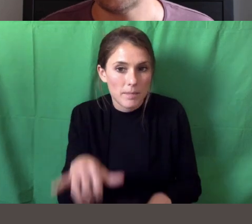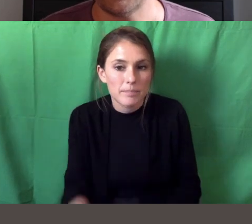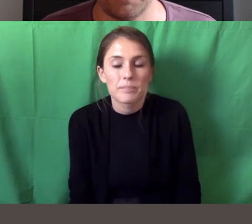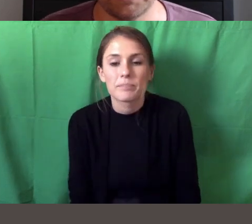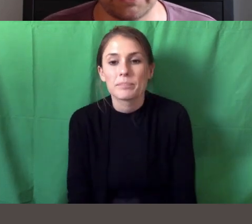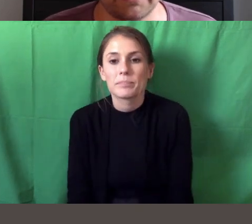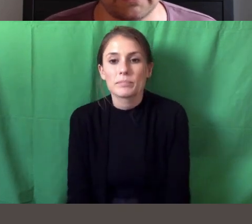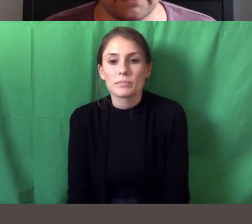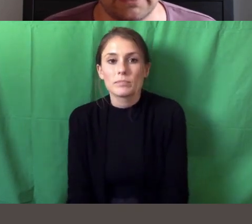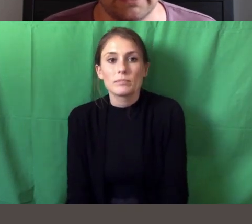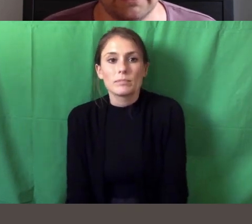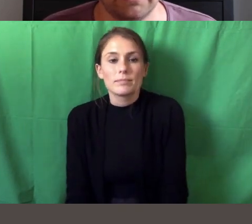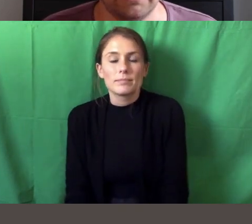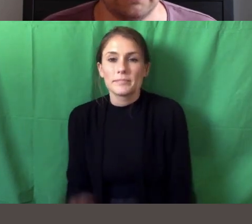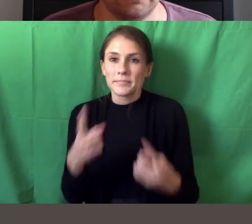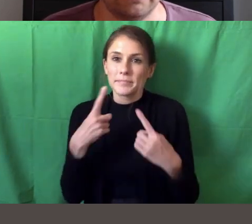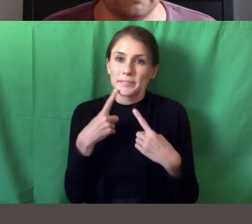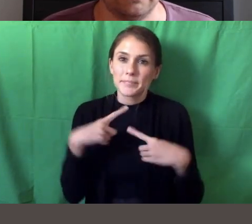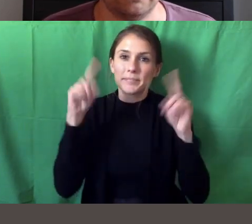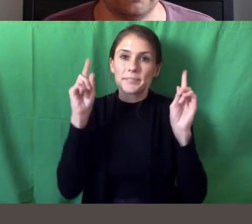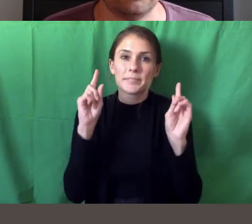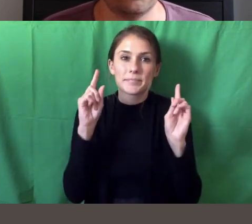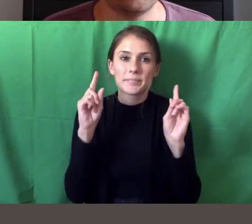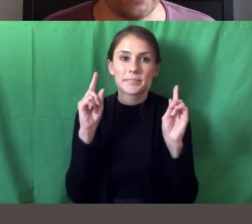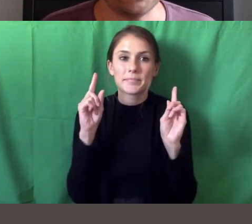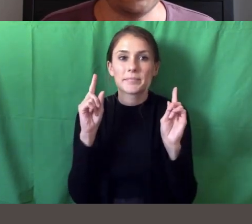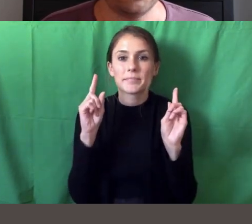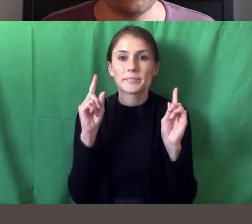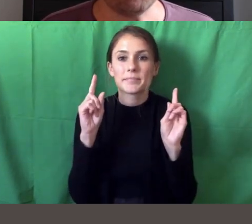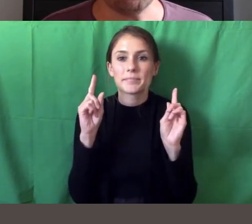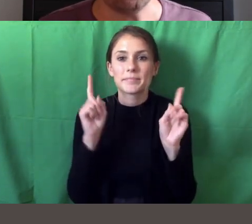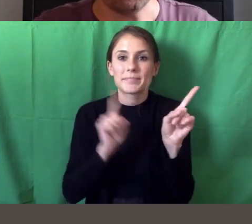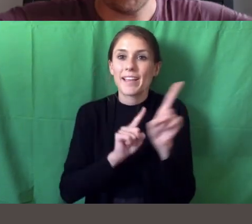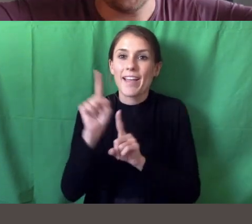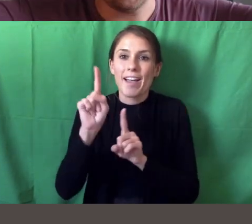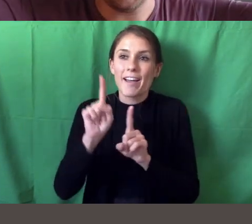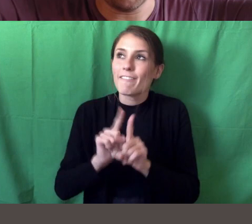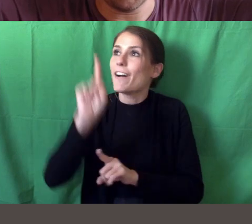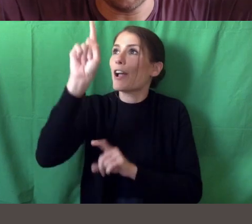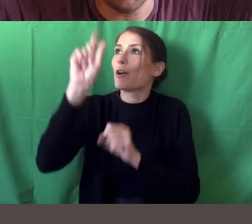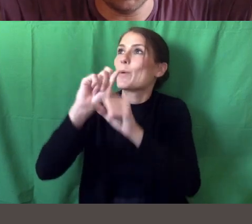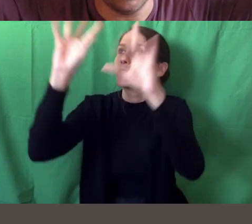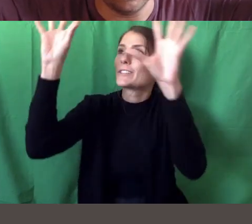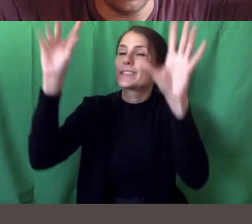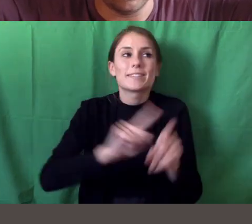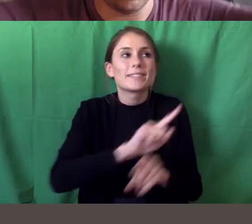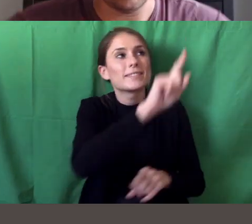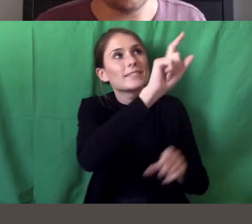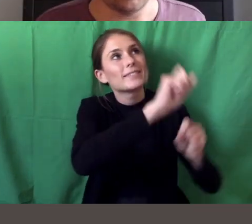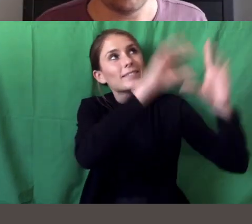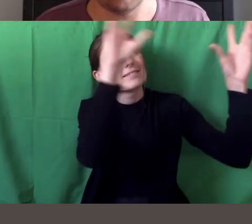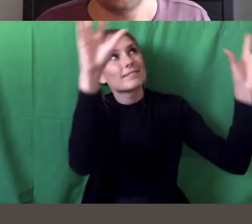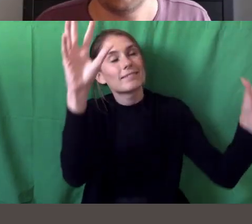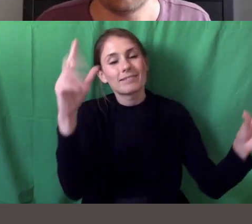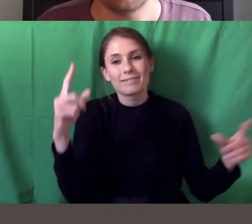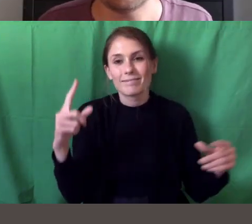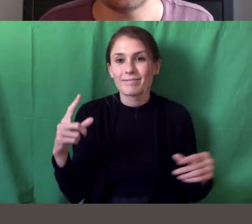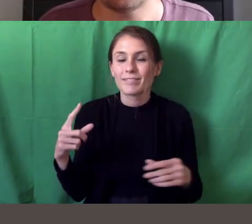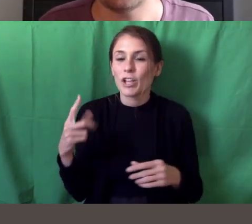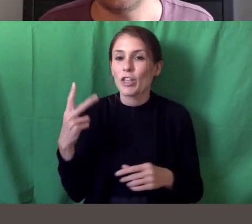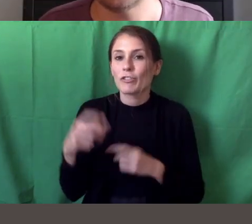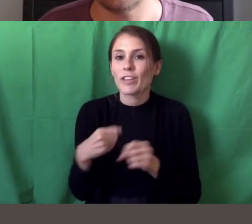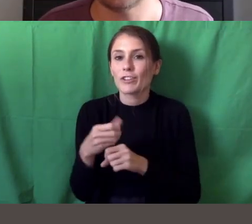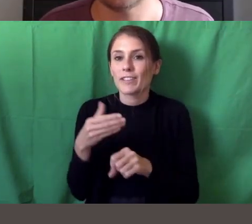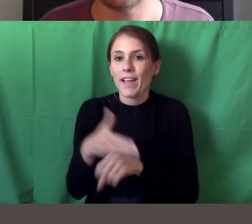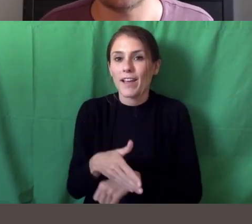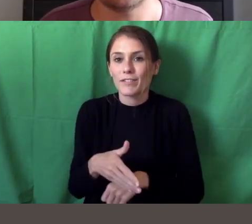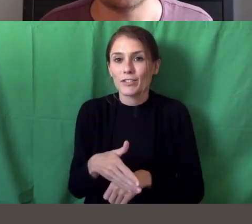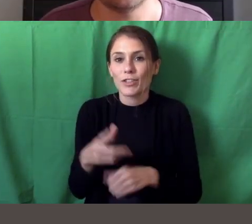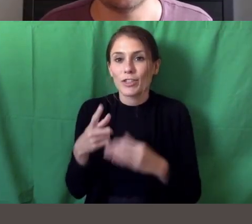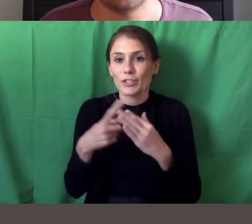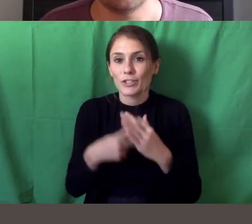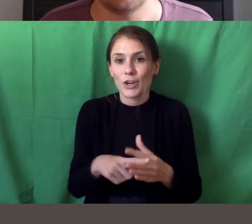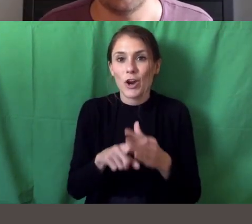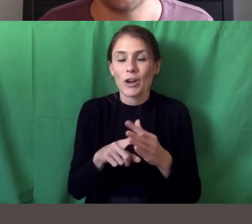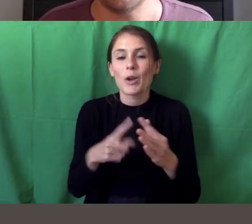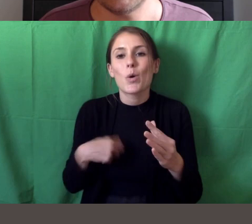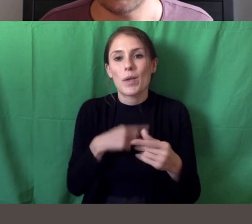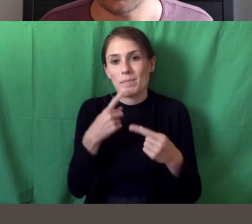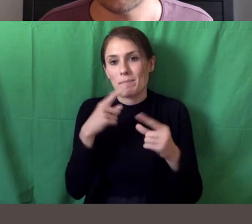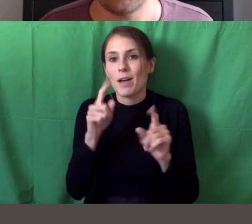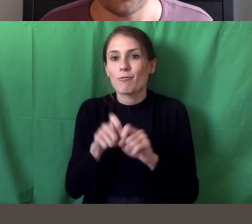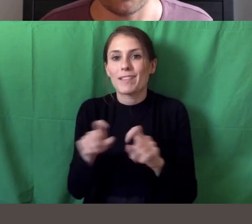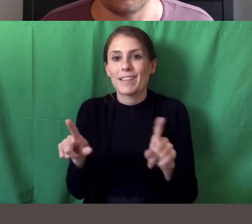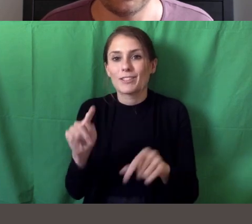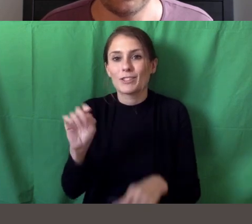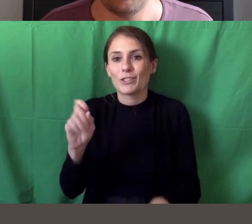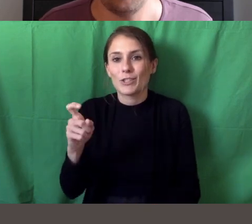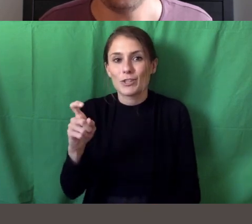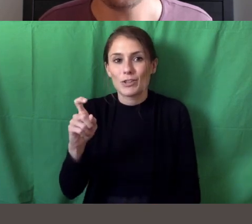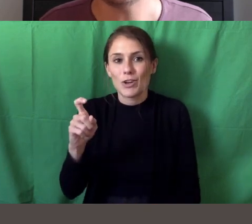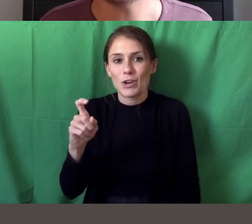also spent some time on it. And finally, fireworks, only almost three years after the start, released